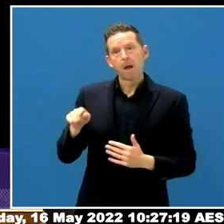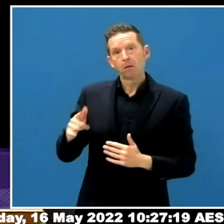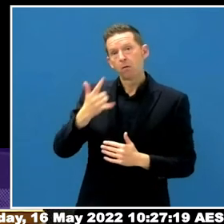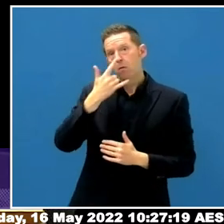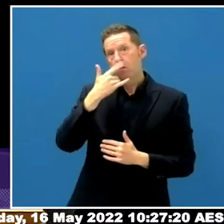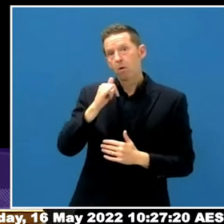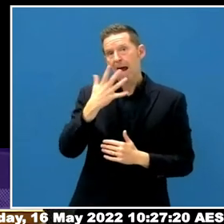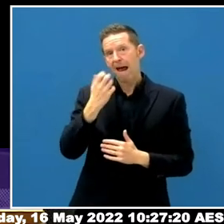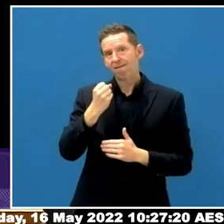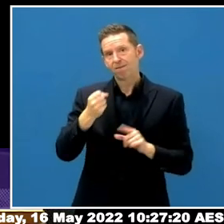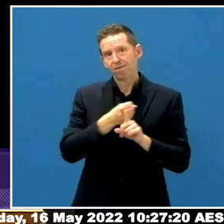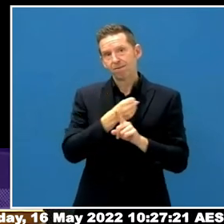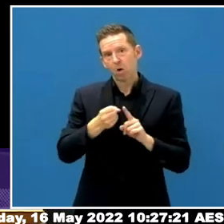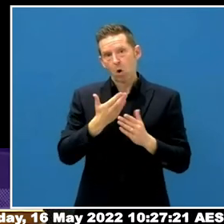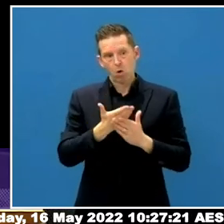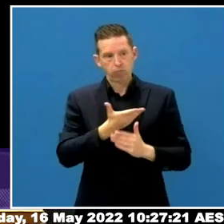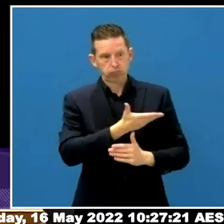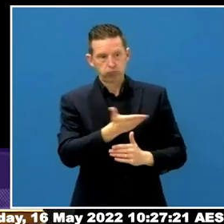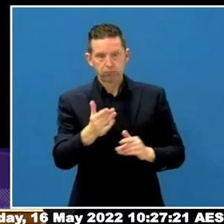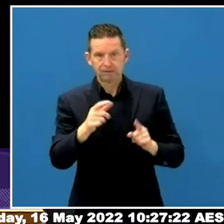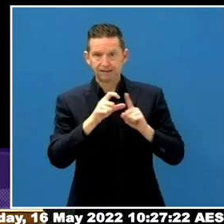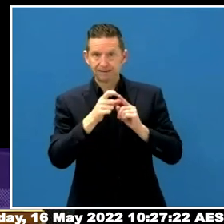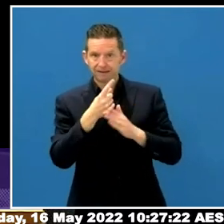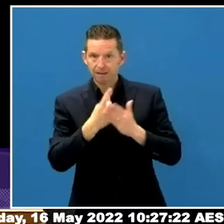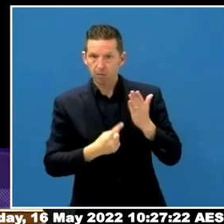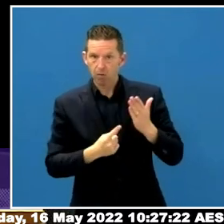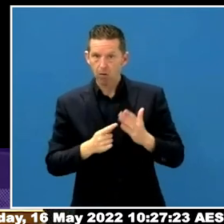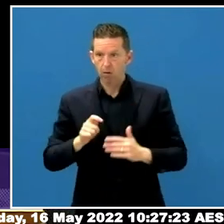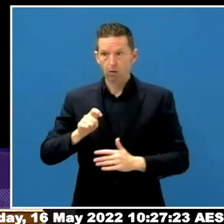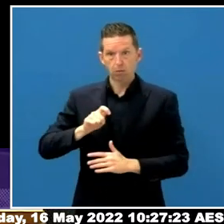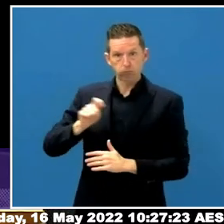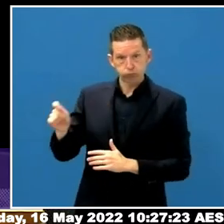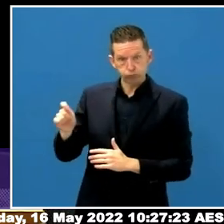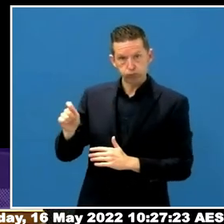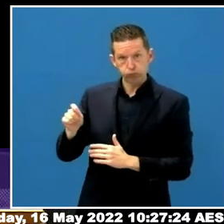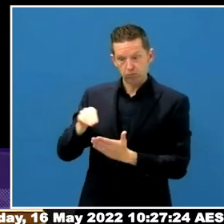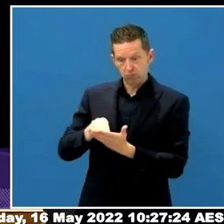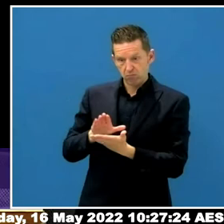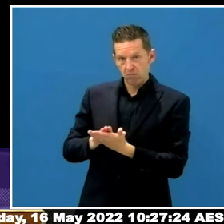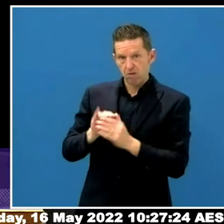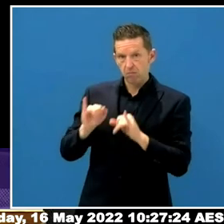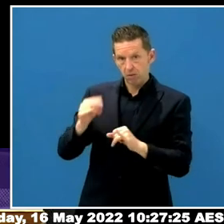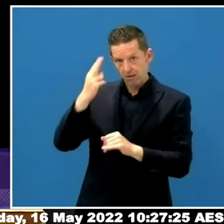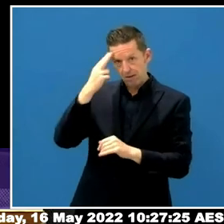criminal charges and convictions, there were additional videos and images on Daniel